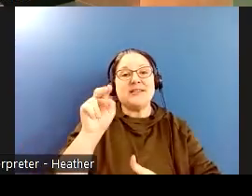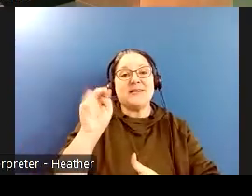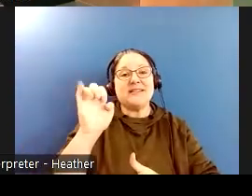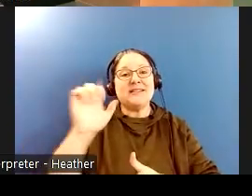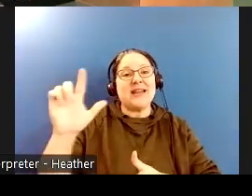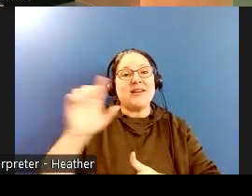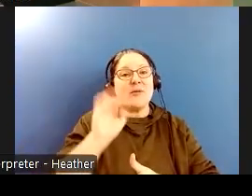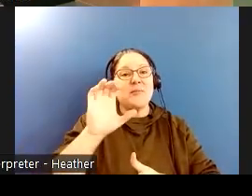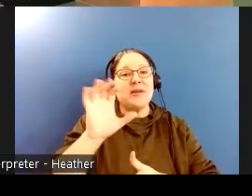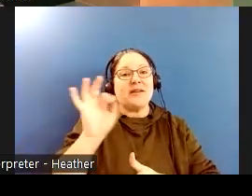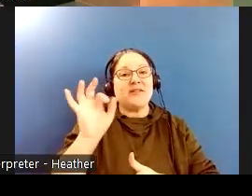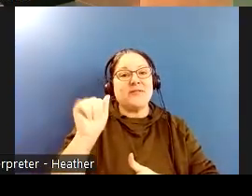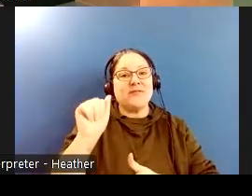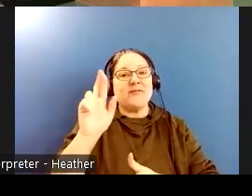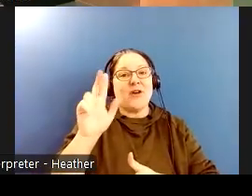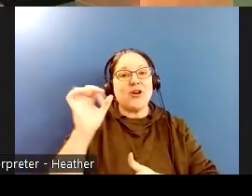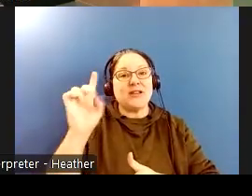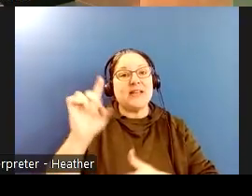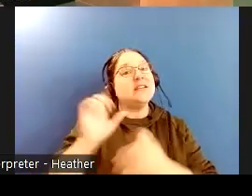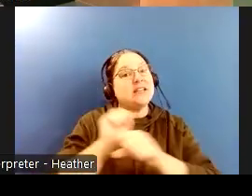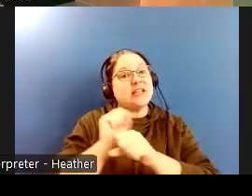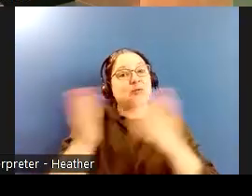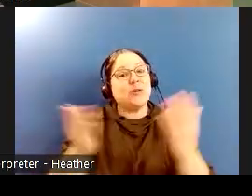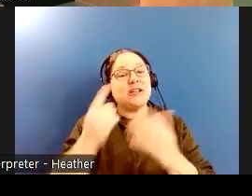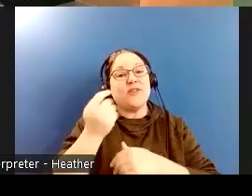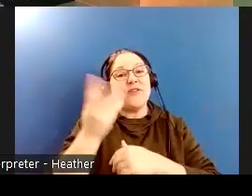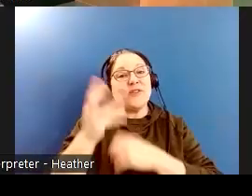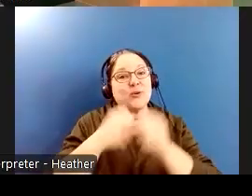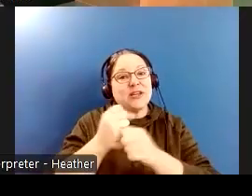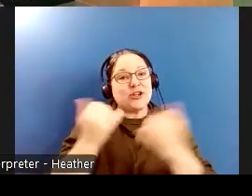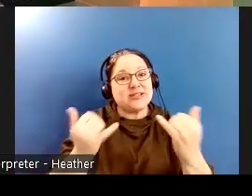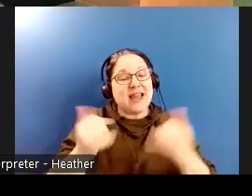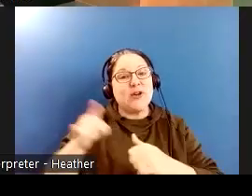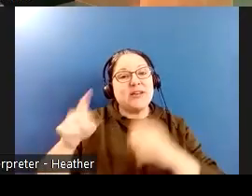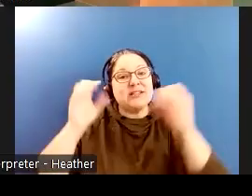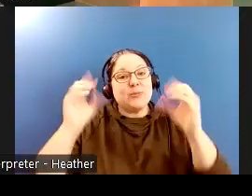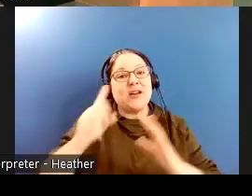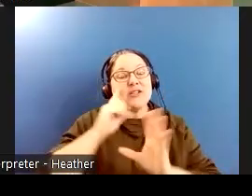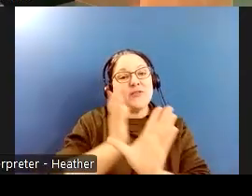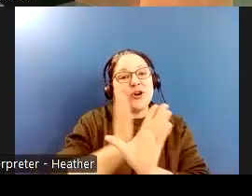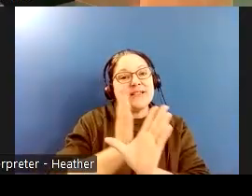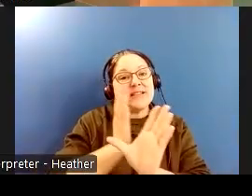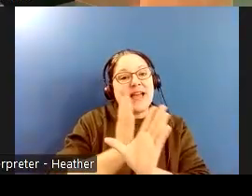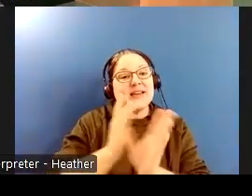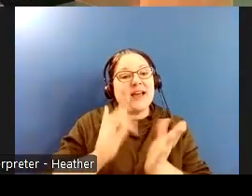years now. Um Daniel is an associate professor of psychiatry with joint appointments in medicine and